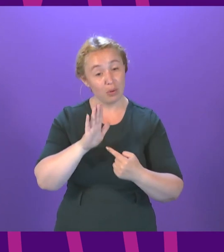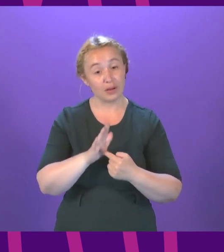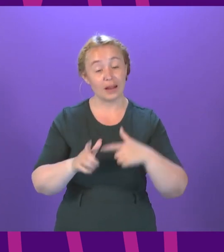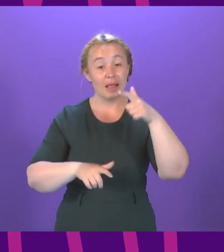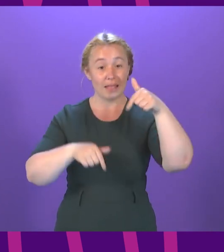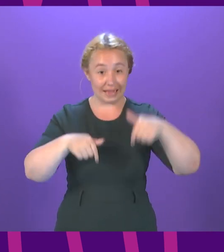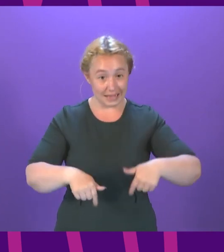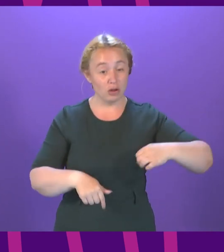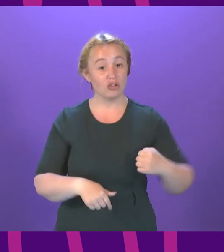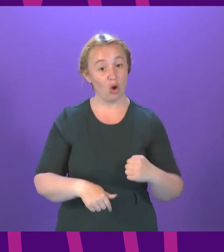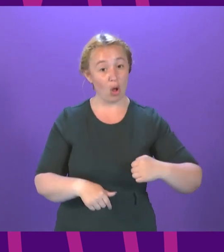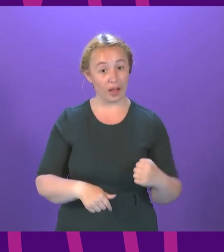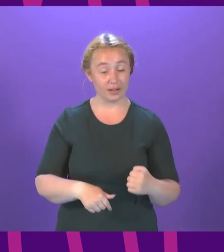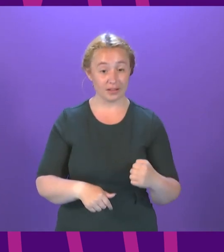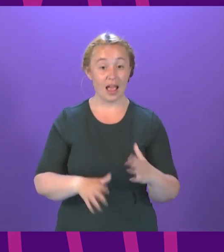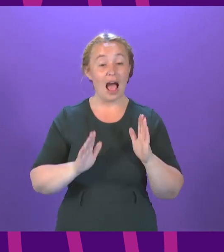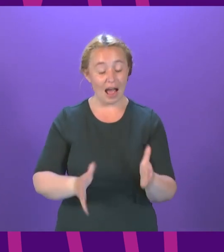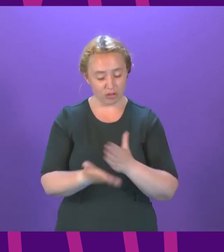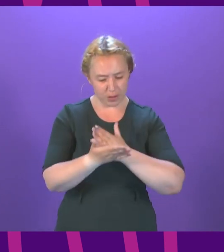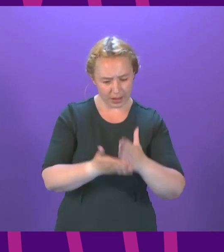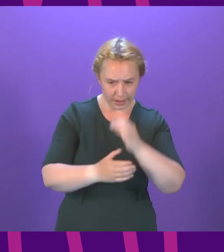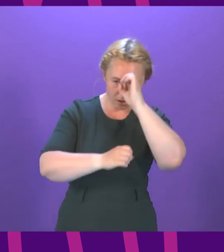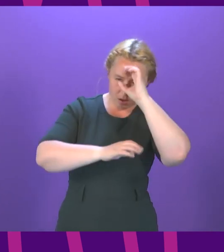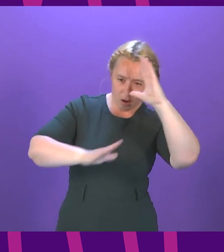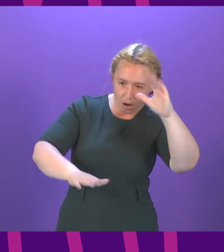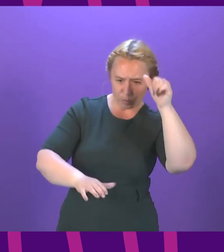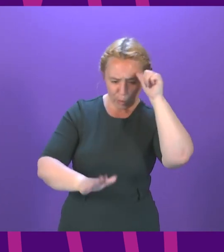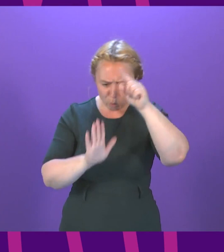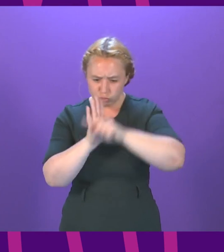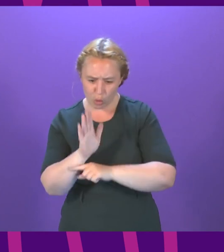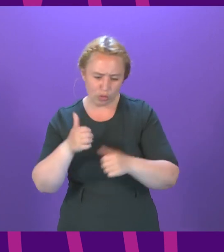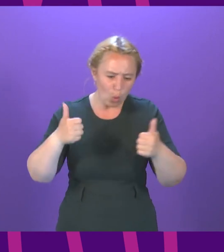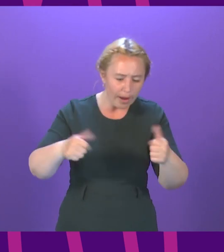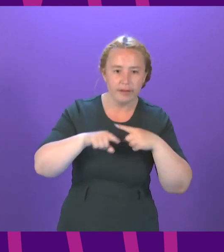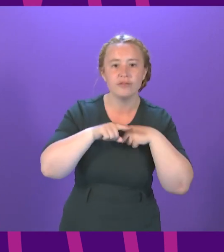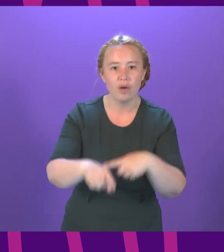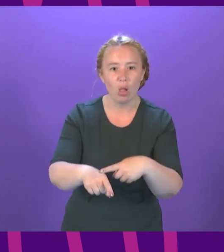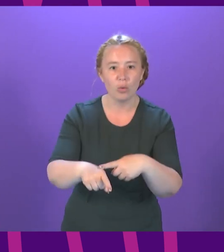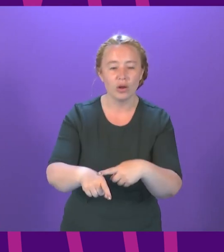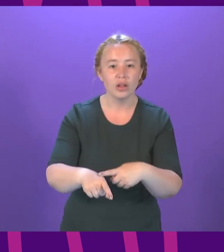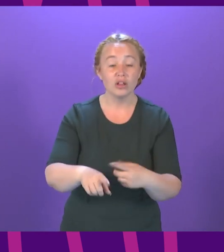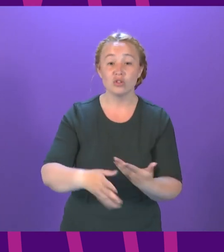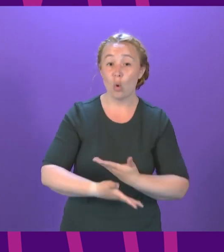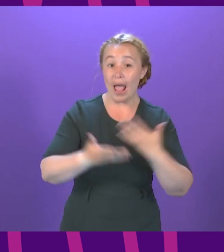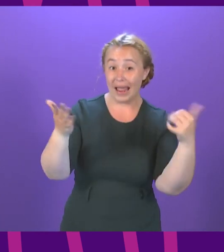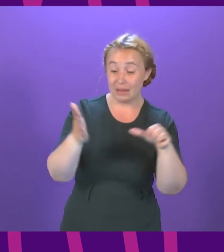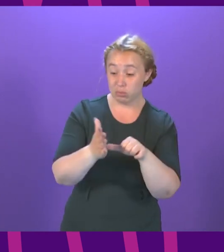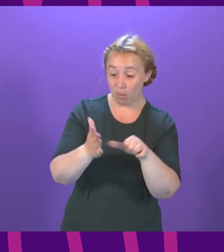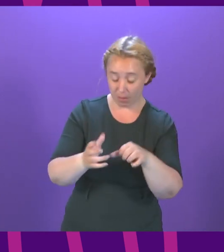in Scotland are helped to understand what the restrictions are and that we deal directly with any potential for confusion that arises.